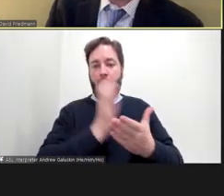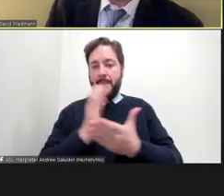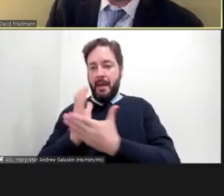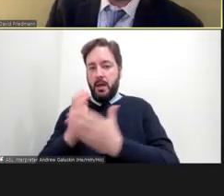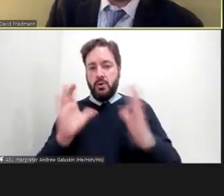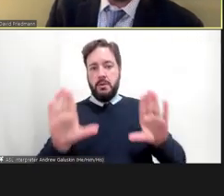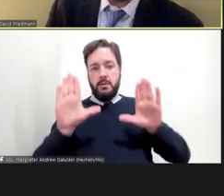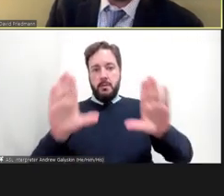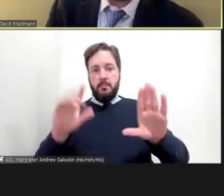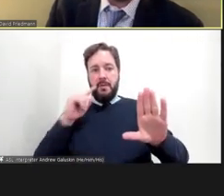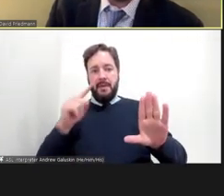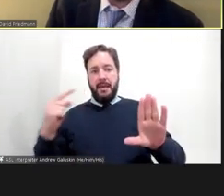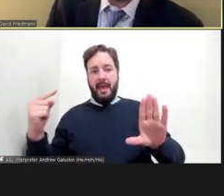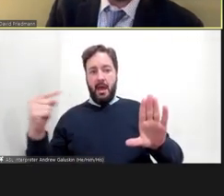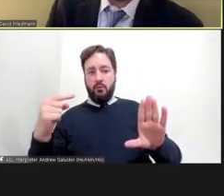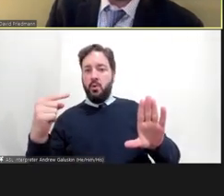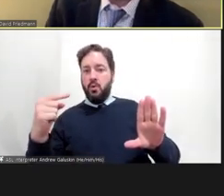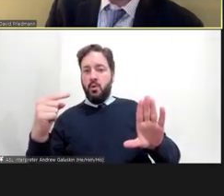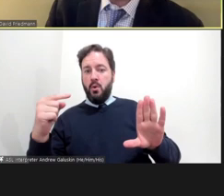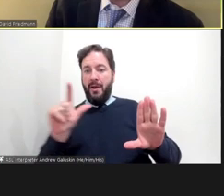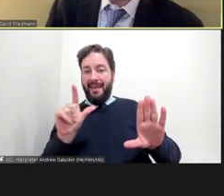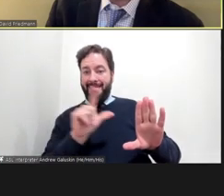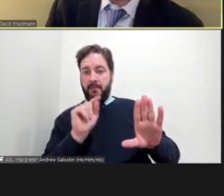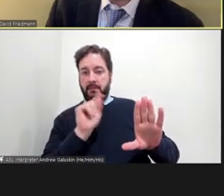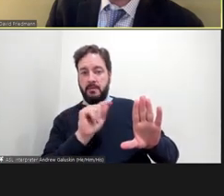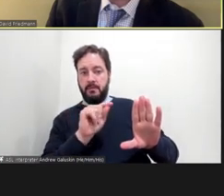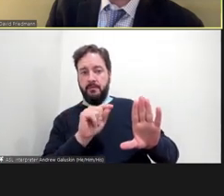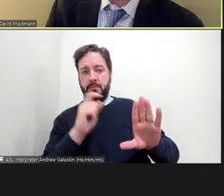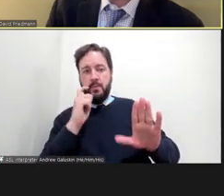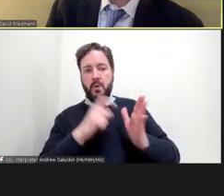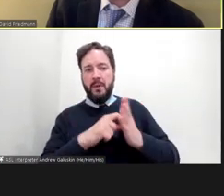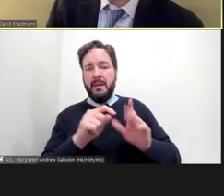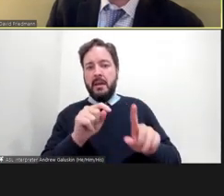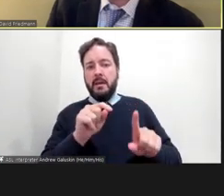arrow. But on the left picture we can see what we call the internal auditory canal,